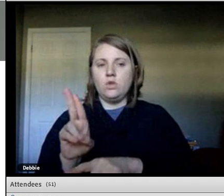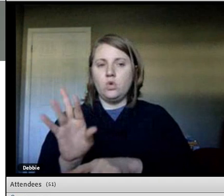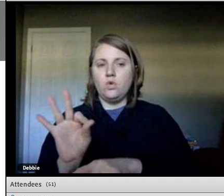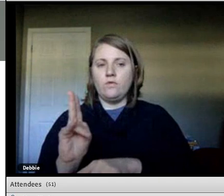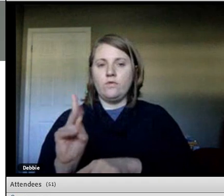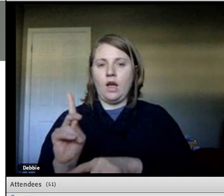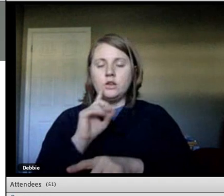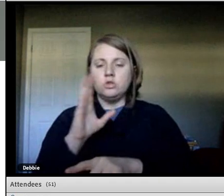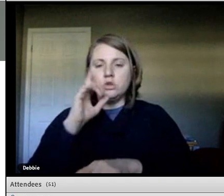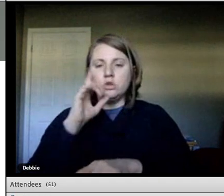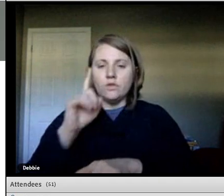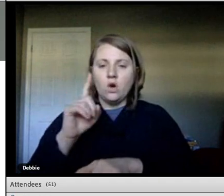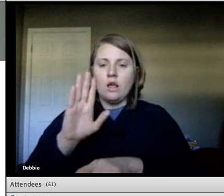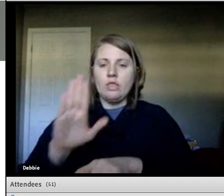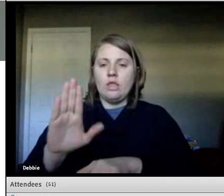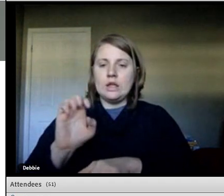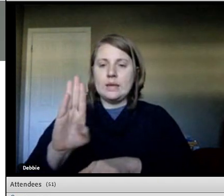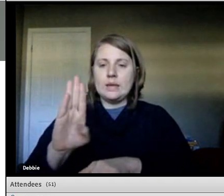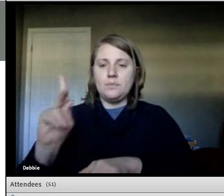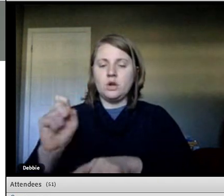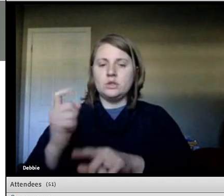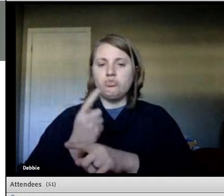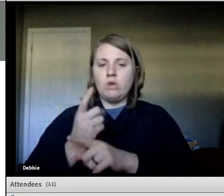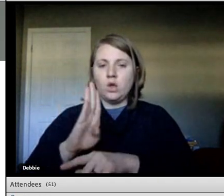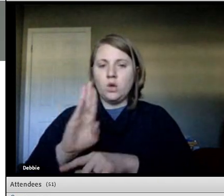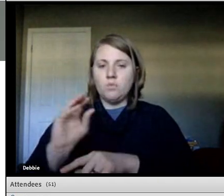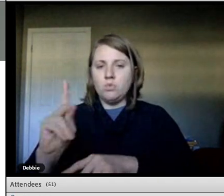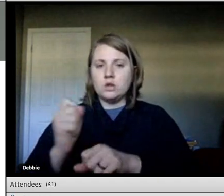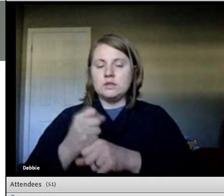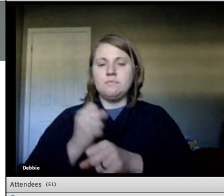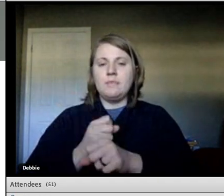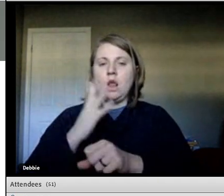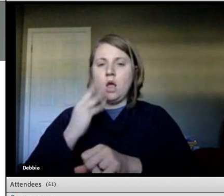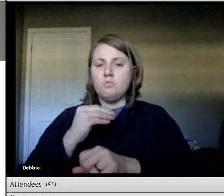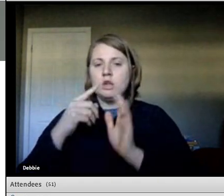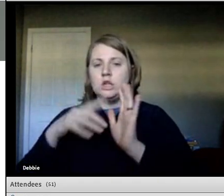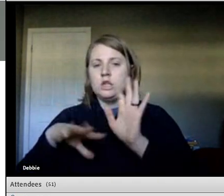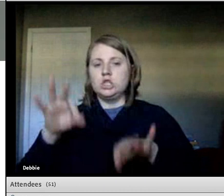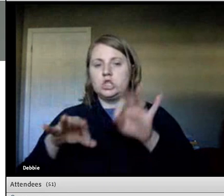and they made it a really pretty discovery layer. Eric is adding Fax Pro. I'm going to add that to the list here.